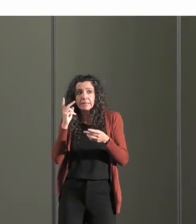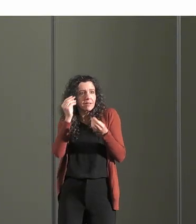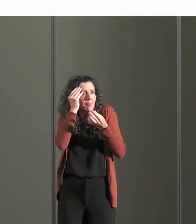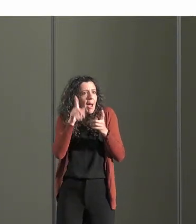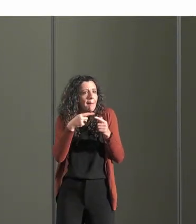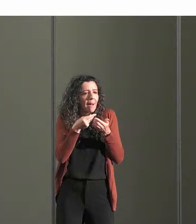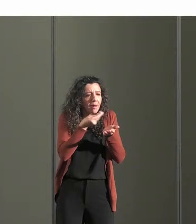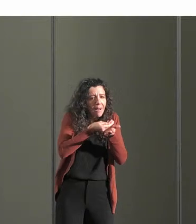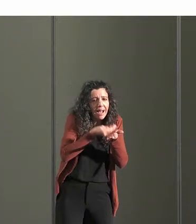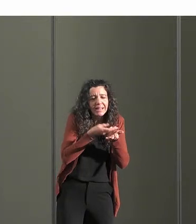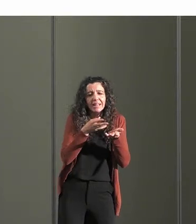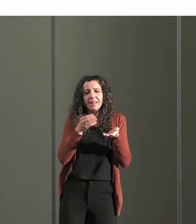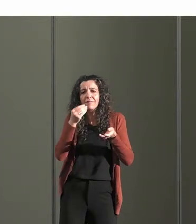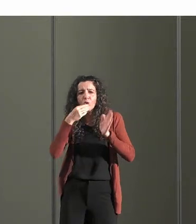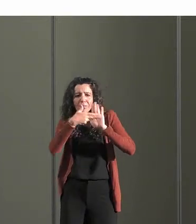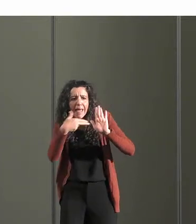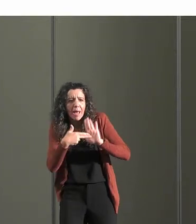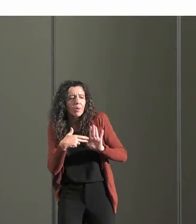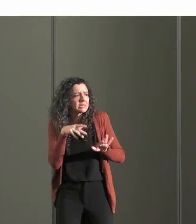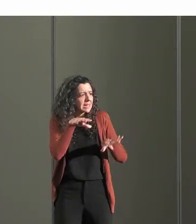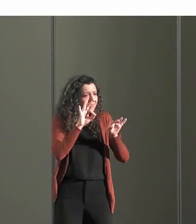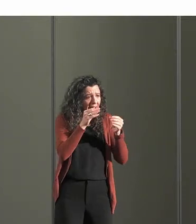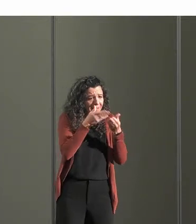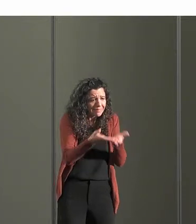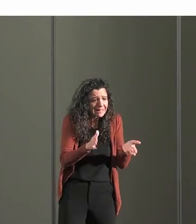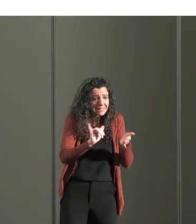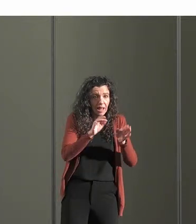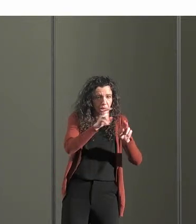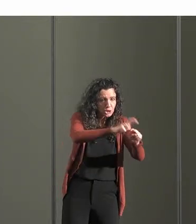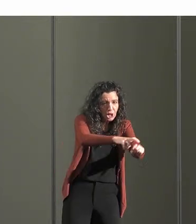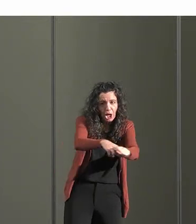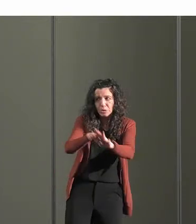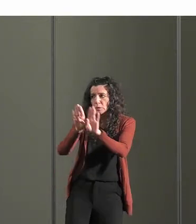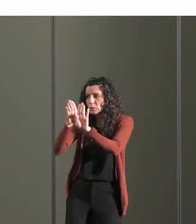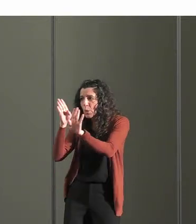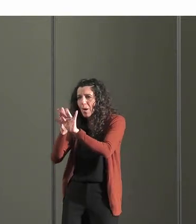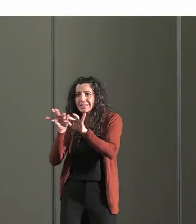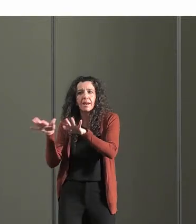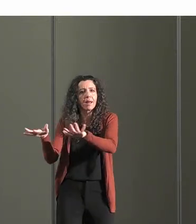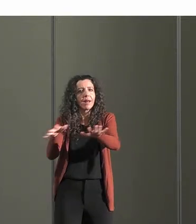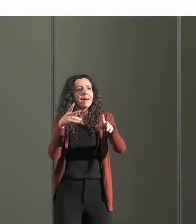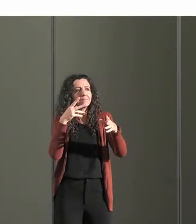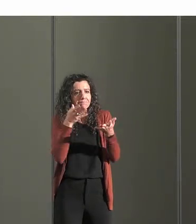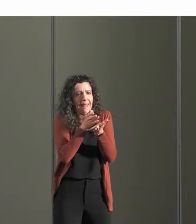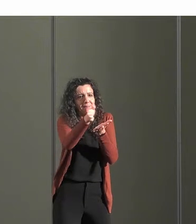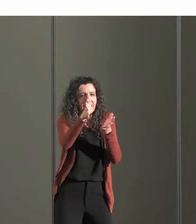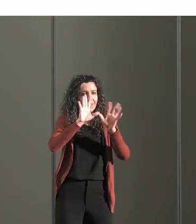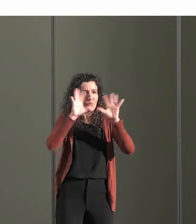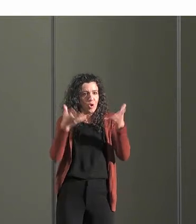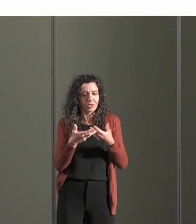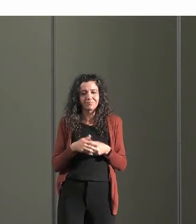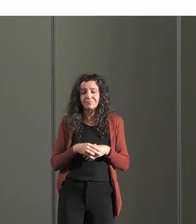collaboration with blind and low-vision community and text and documents and currency and food labels and objects like